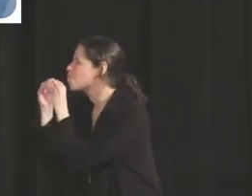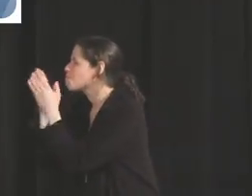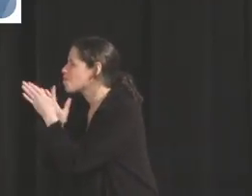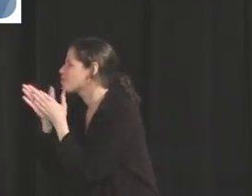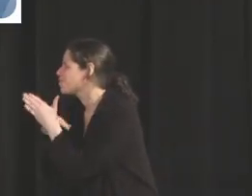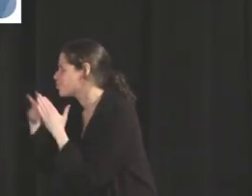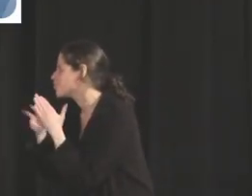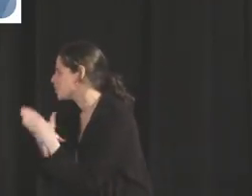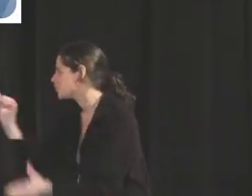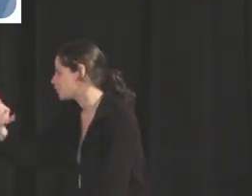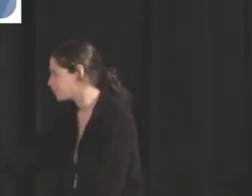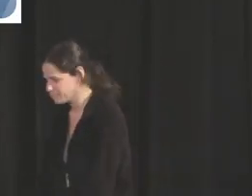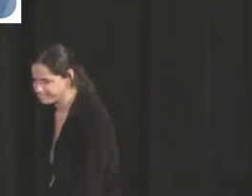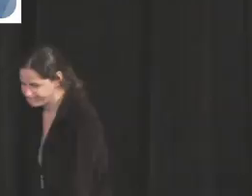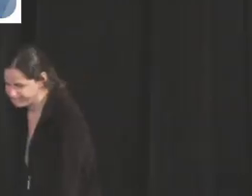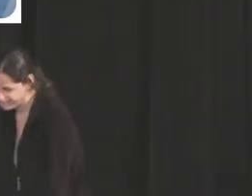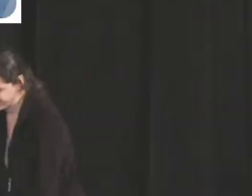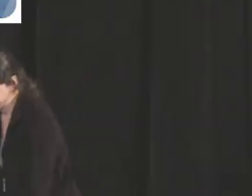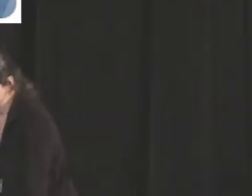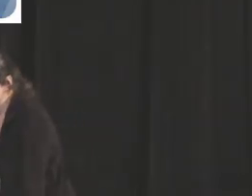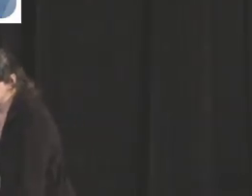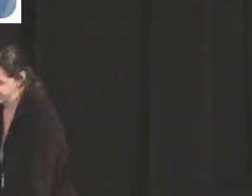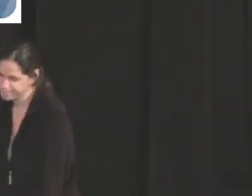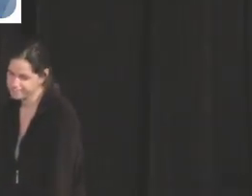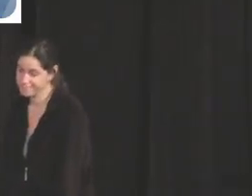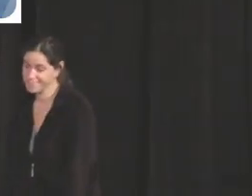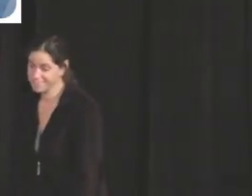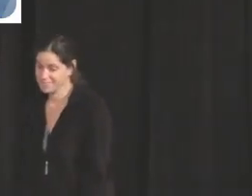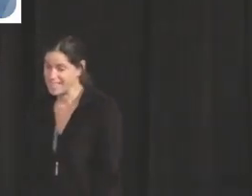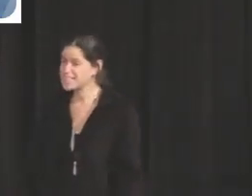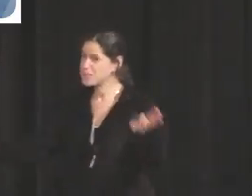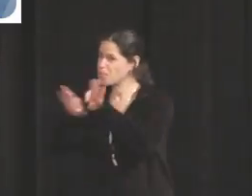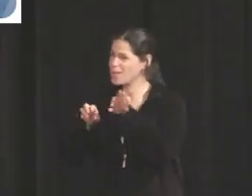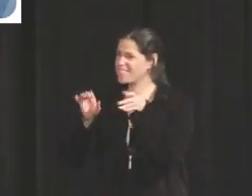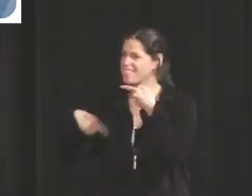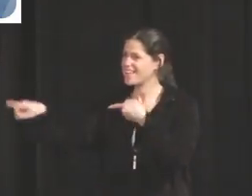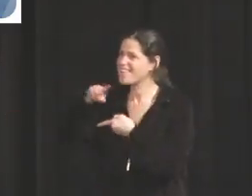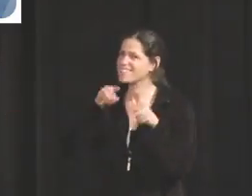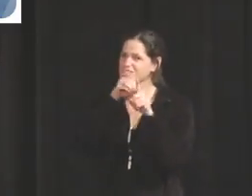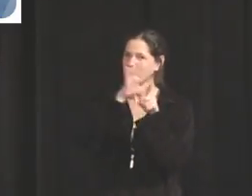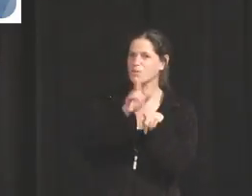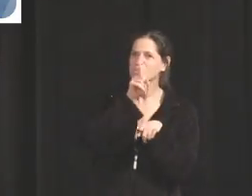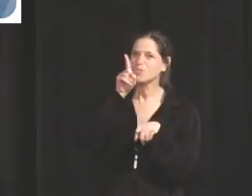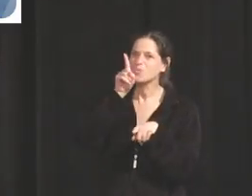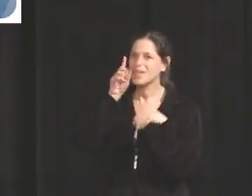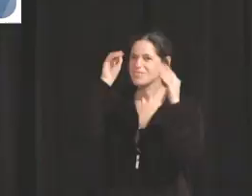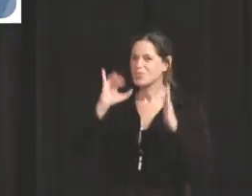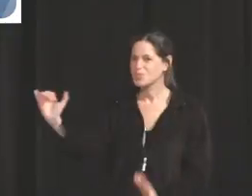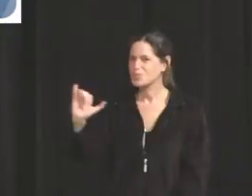that can really excite them. And research actually says that,